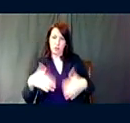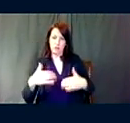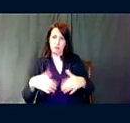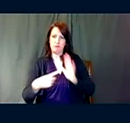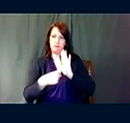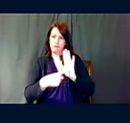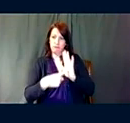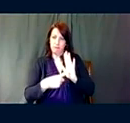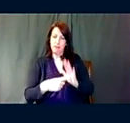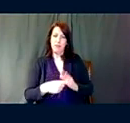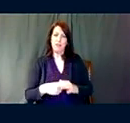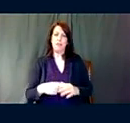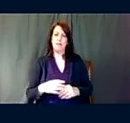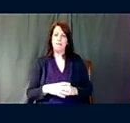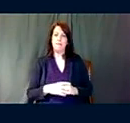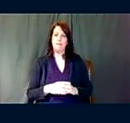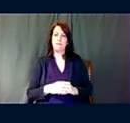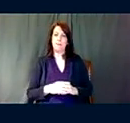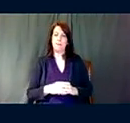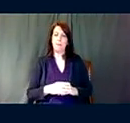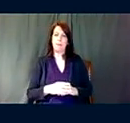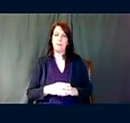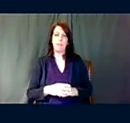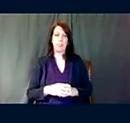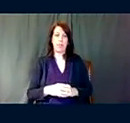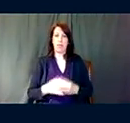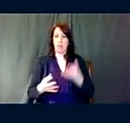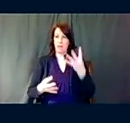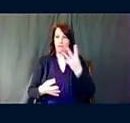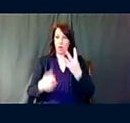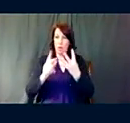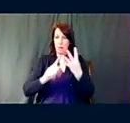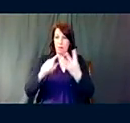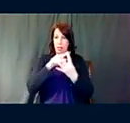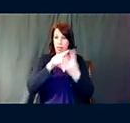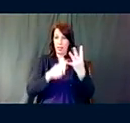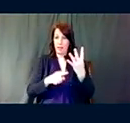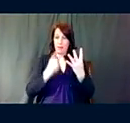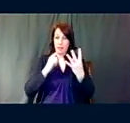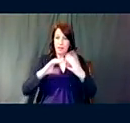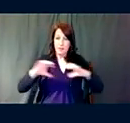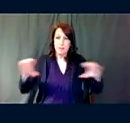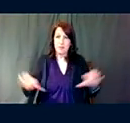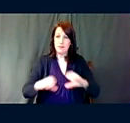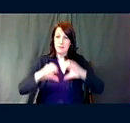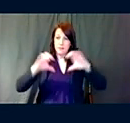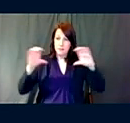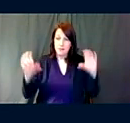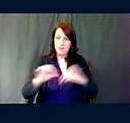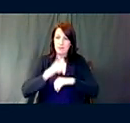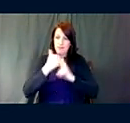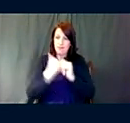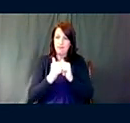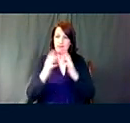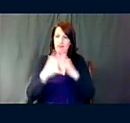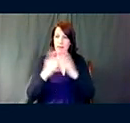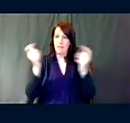IT'S BEEN GREAT TO HAVE OUR PRESENTERS DO THAT TODAY. THESE ARE THE FOUR PEOPLE WHO REALLY PULLED THIS FESTIVAL